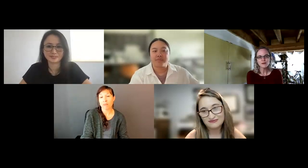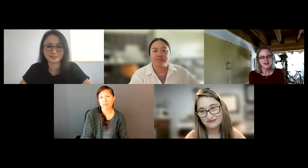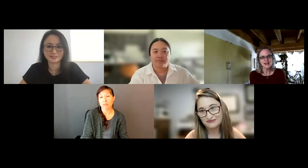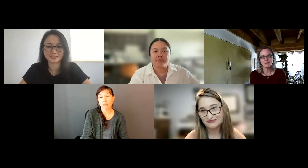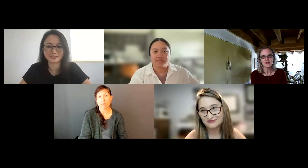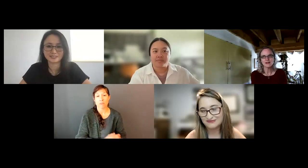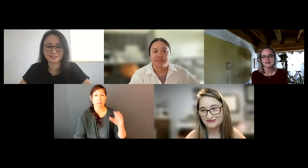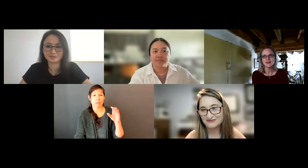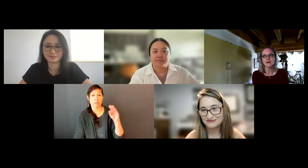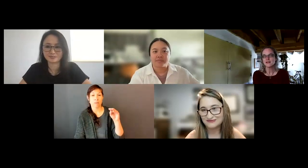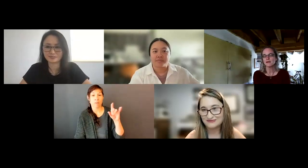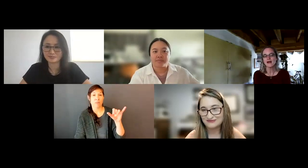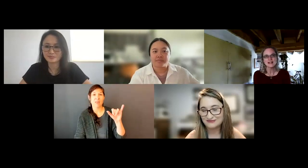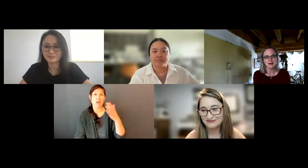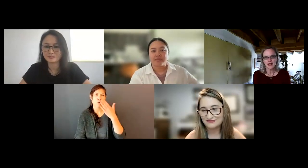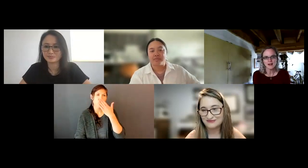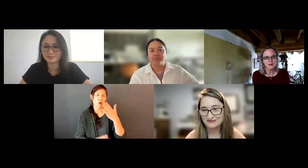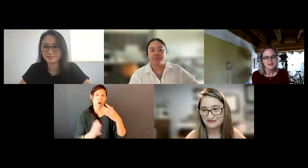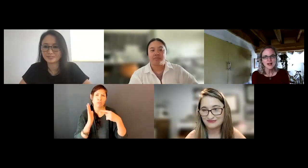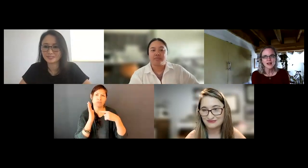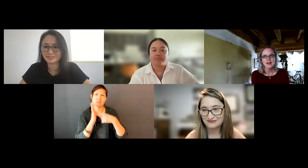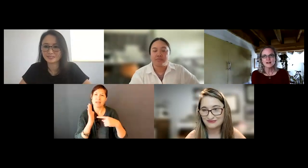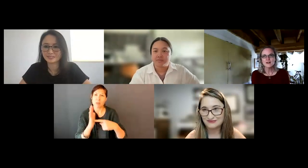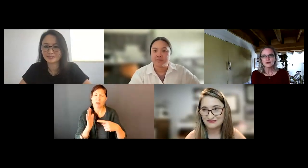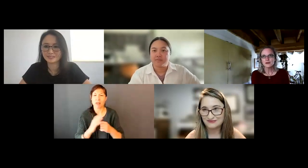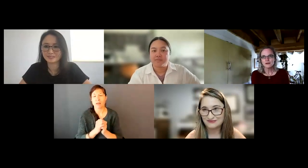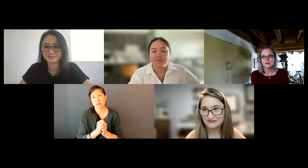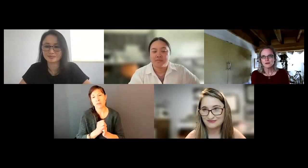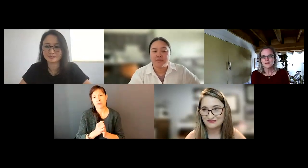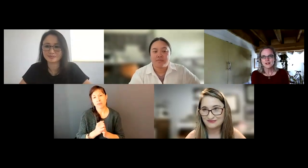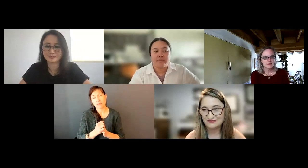Oh, that's a great example. It's a great example, I think what's so true